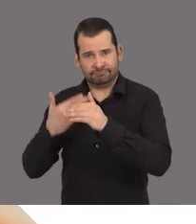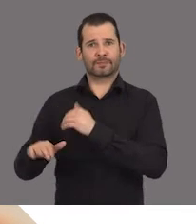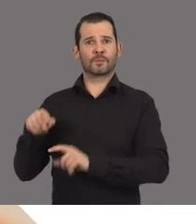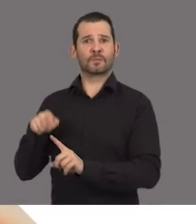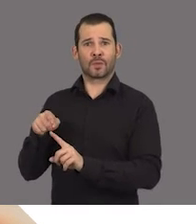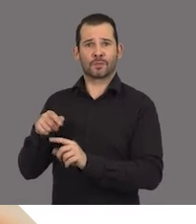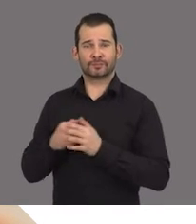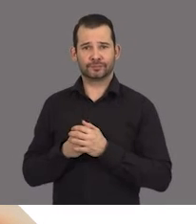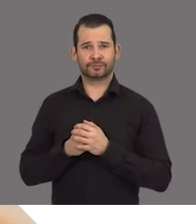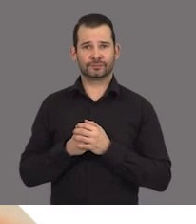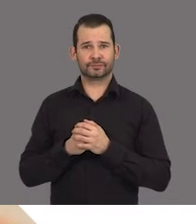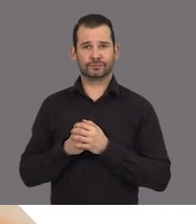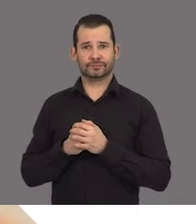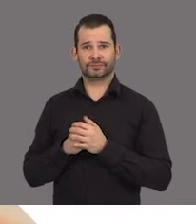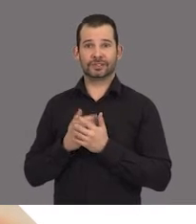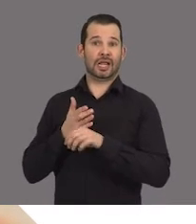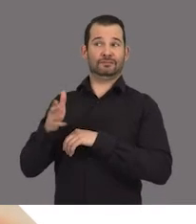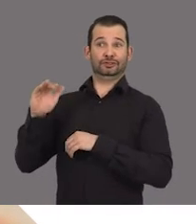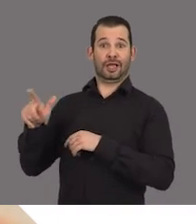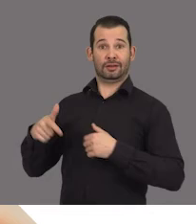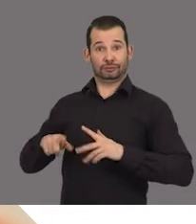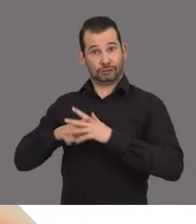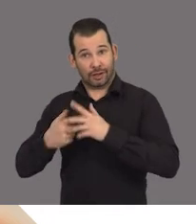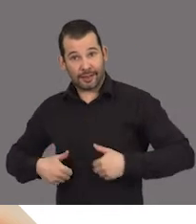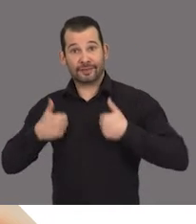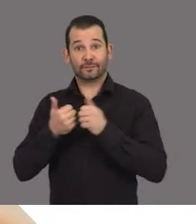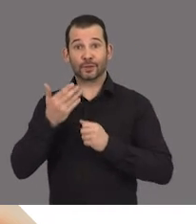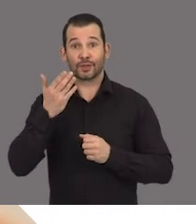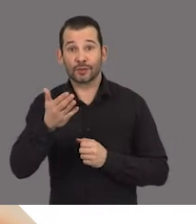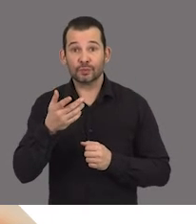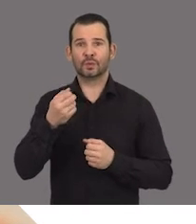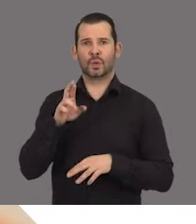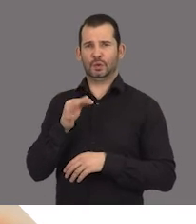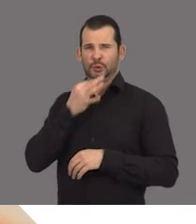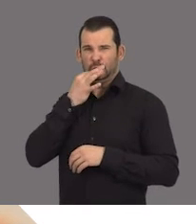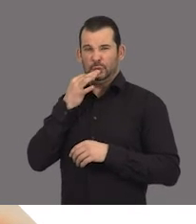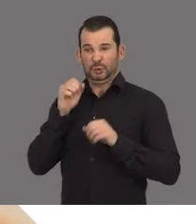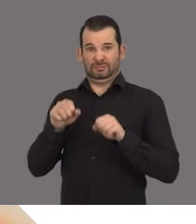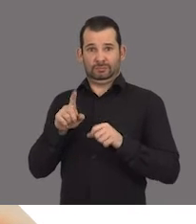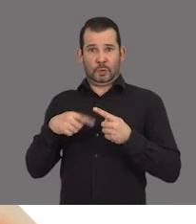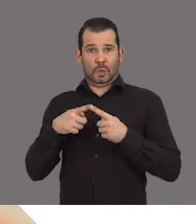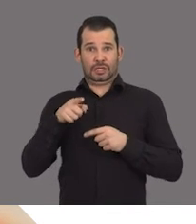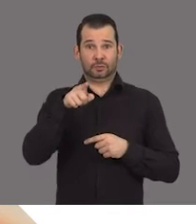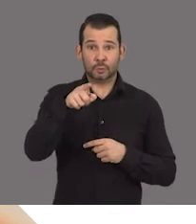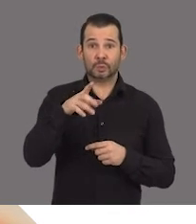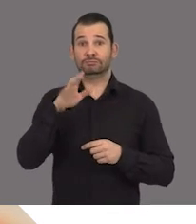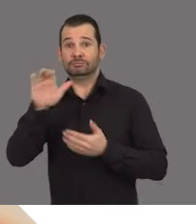a child starts to live with you or as soon as you or your spouse or common-law